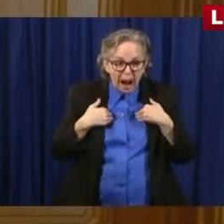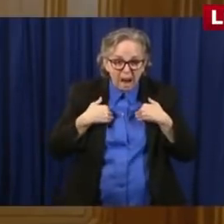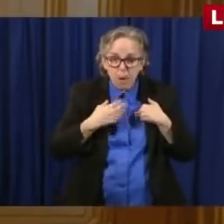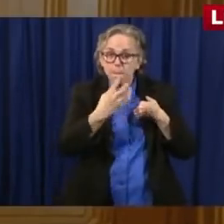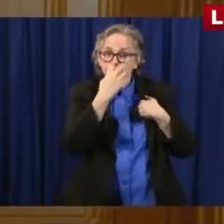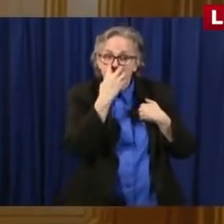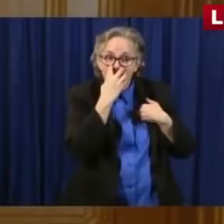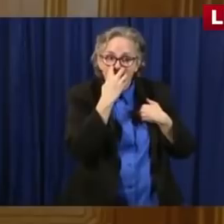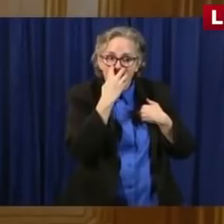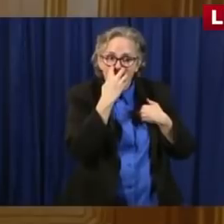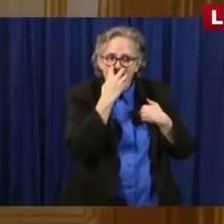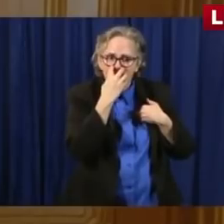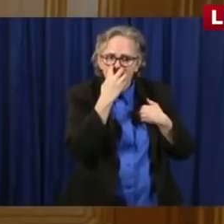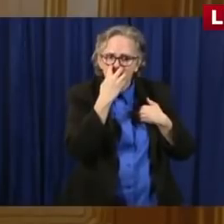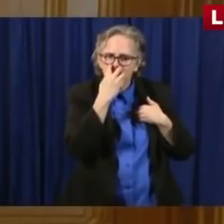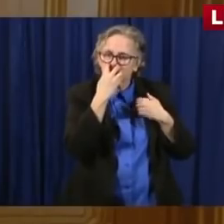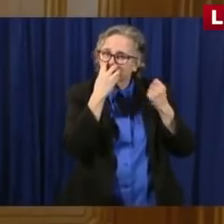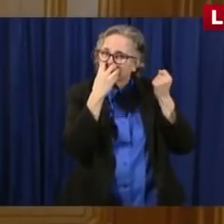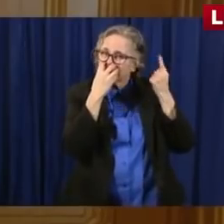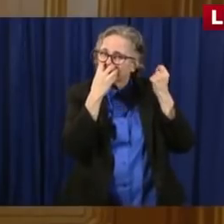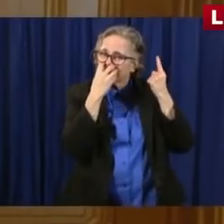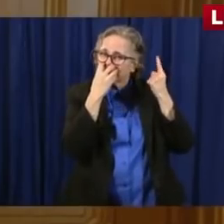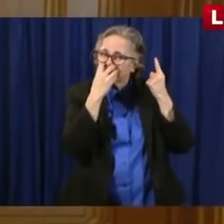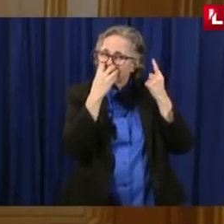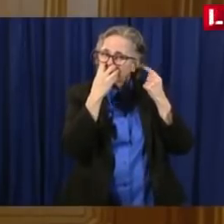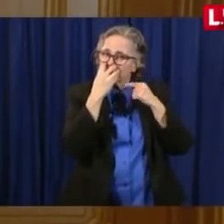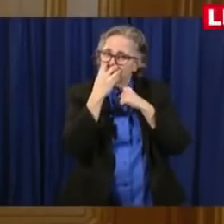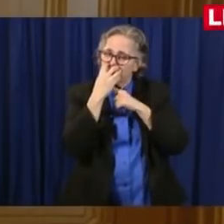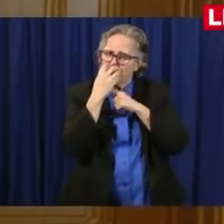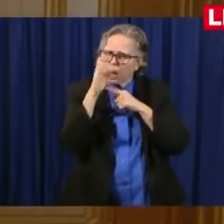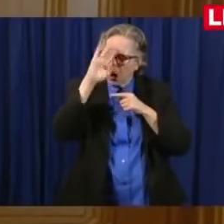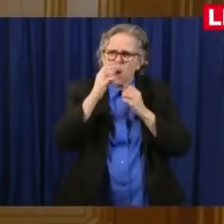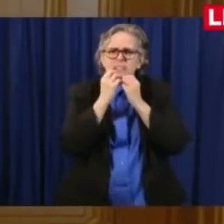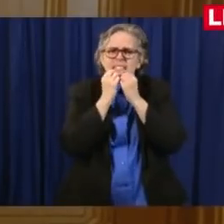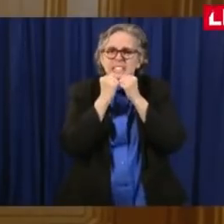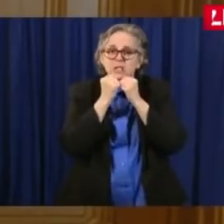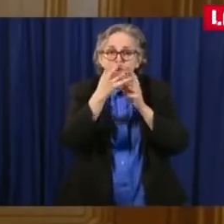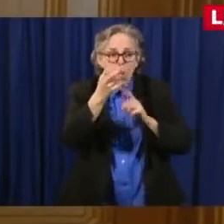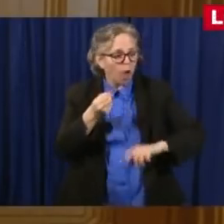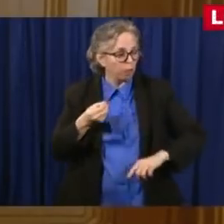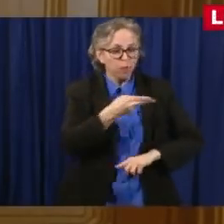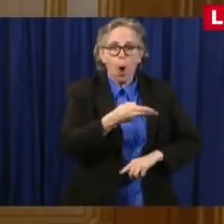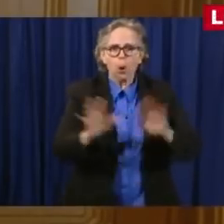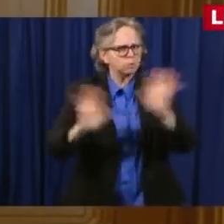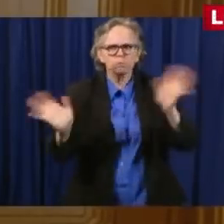PLACE THAT YOU ARE USING PERSONAL PROTECTION EQUIPMENT. EVERY MASK IS PRECIOUS.